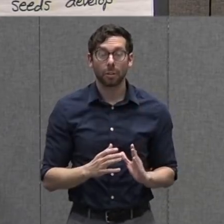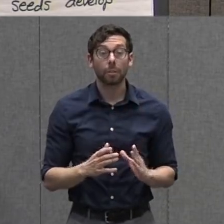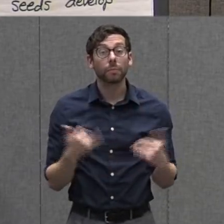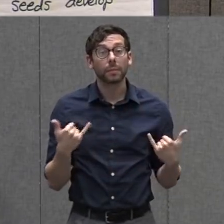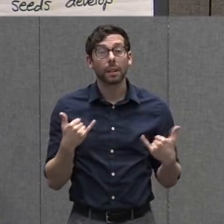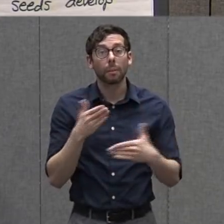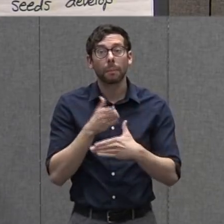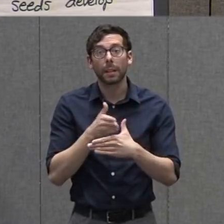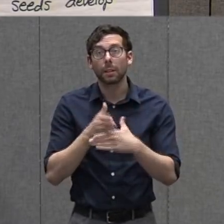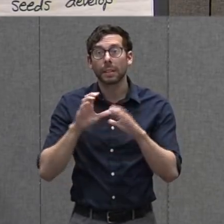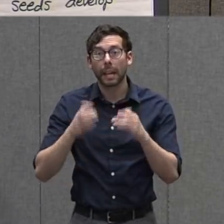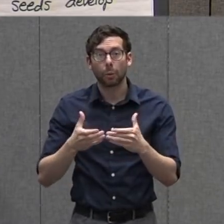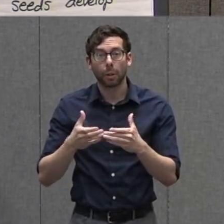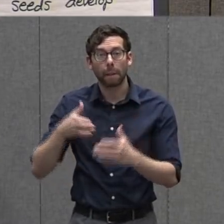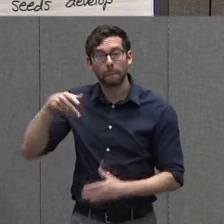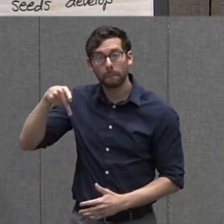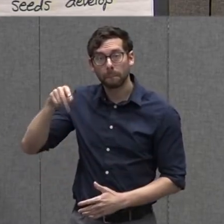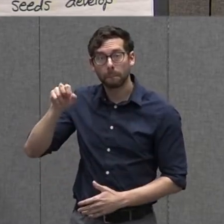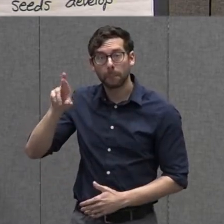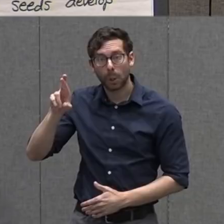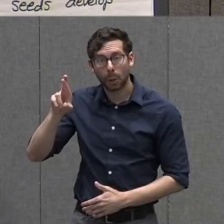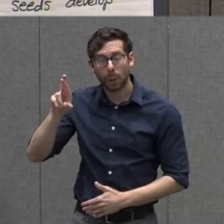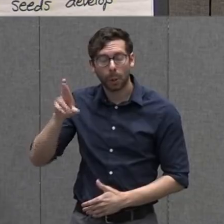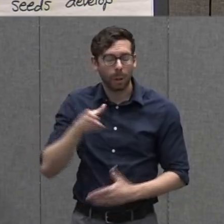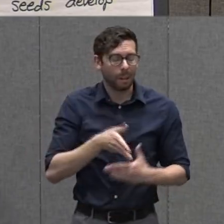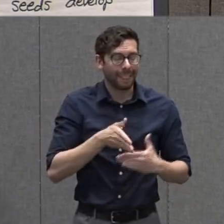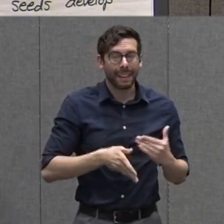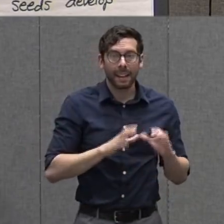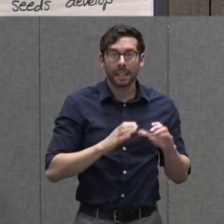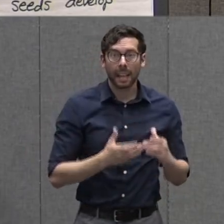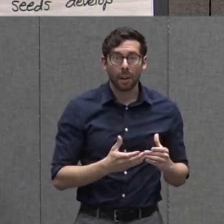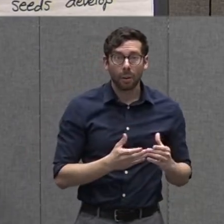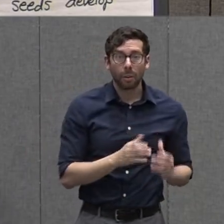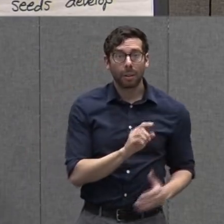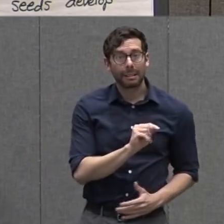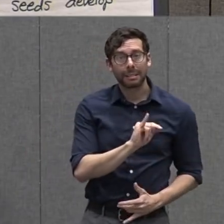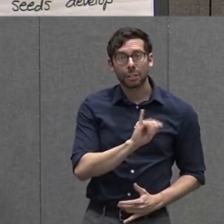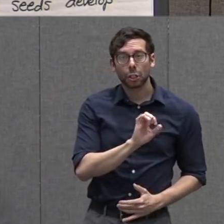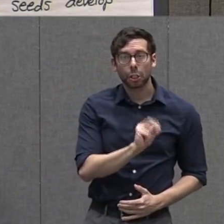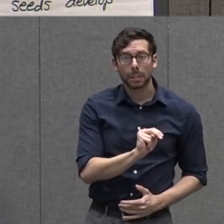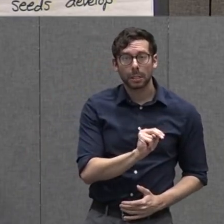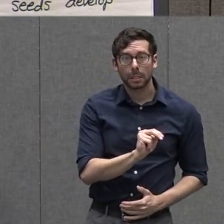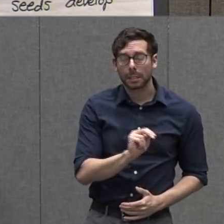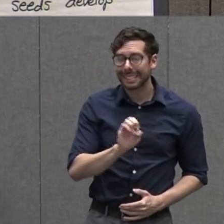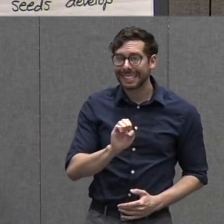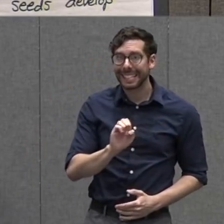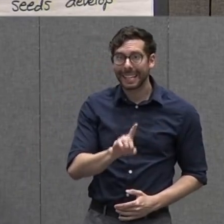And over at End we said tion and ed. And we also said we often find